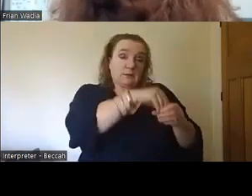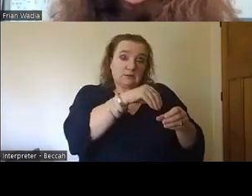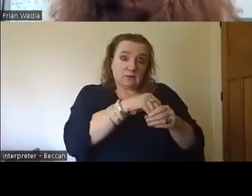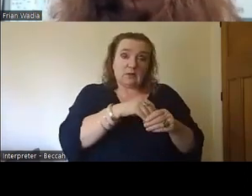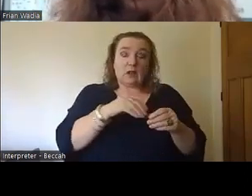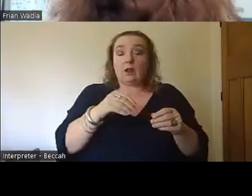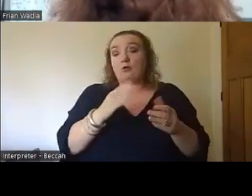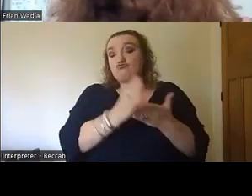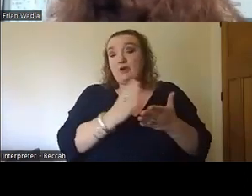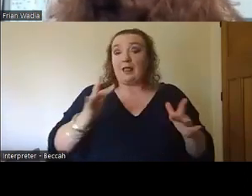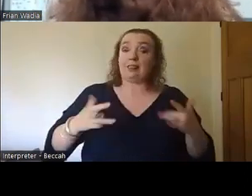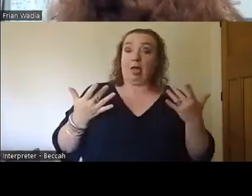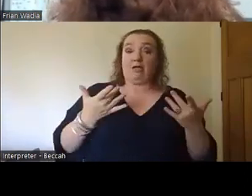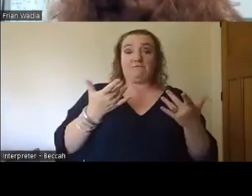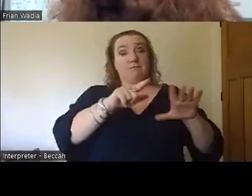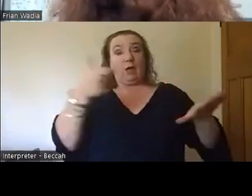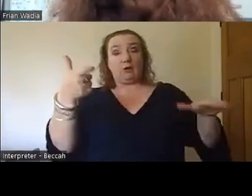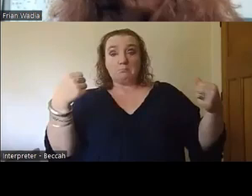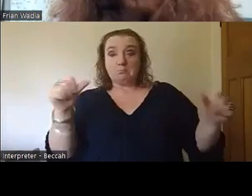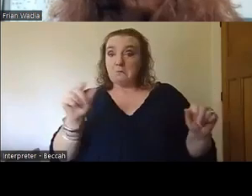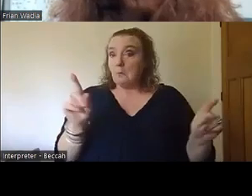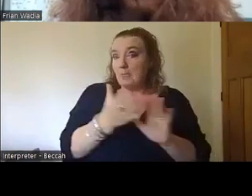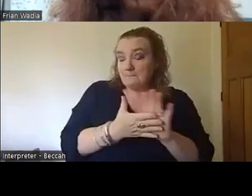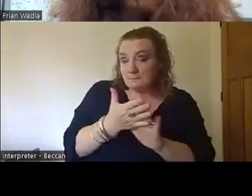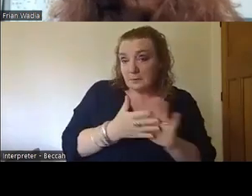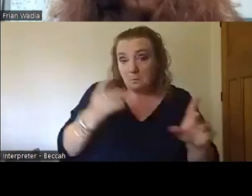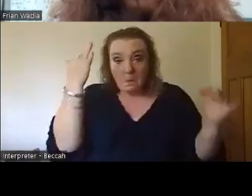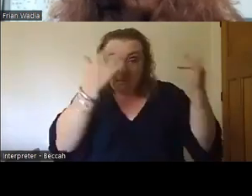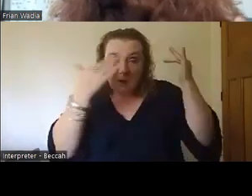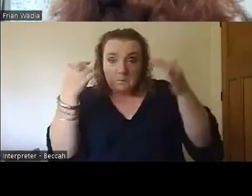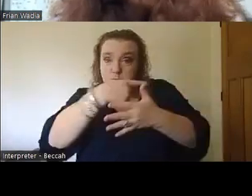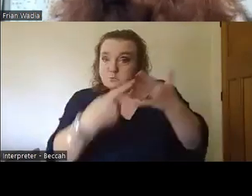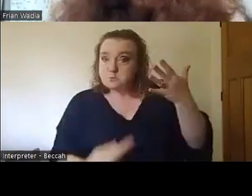What does that mean? You know, a few things to think about for us as teachers,